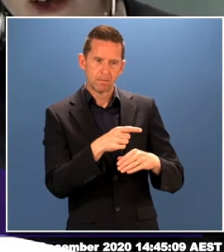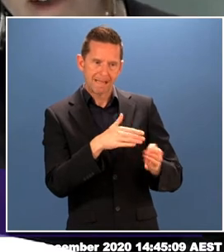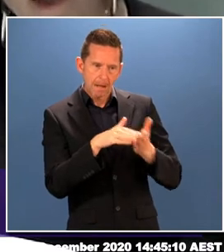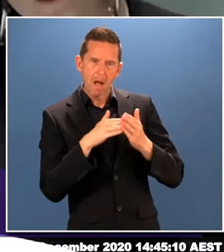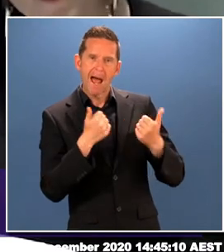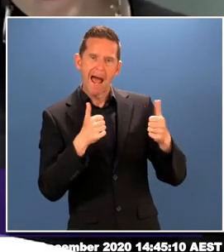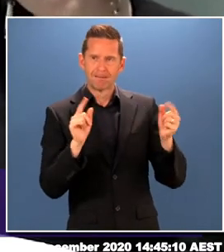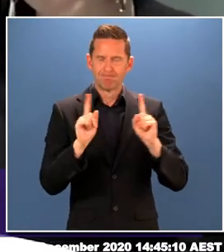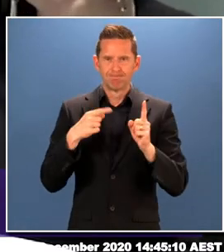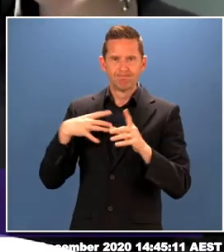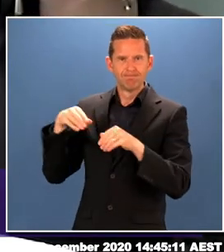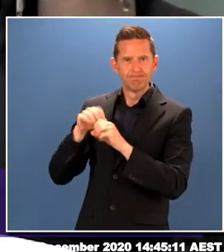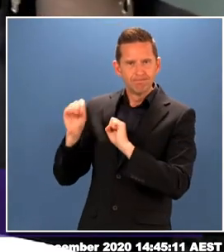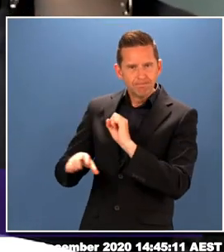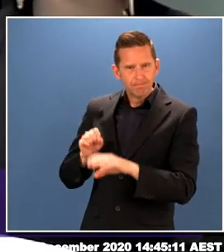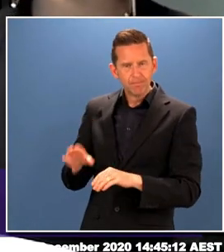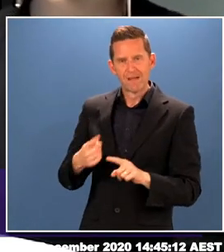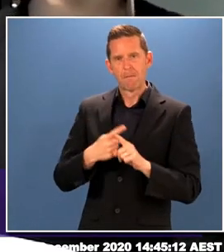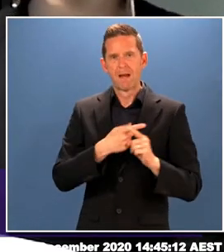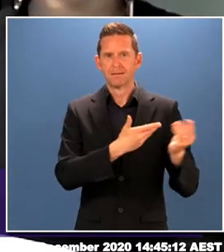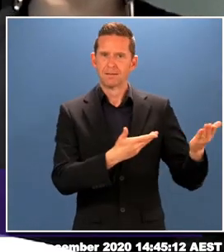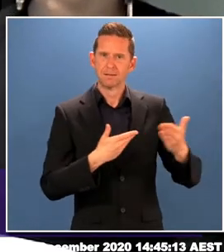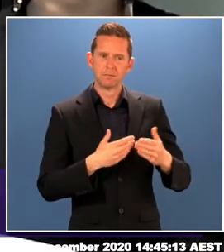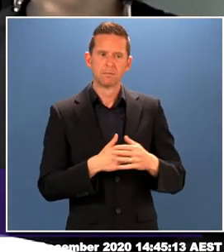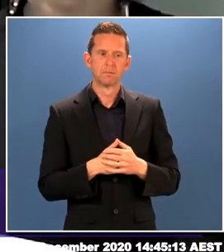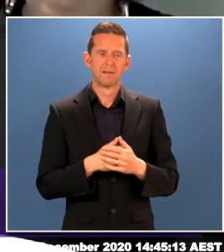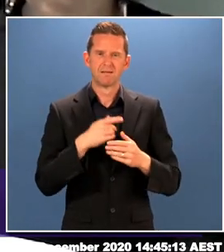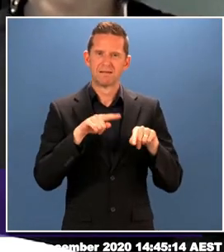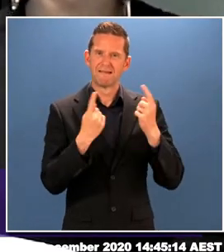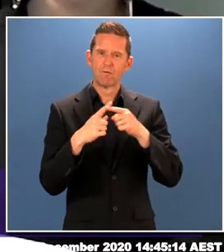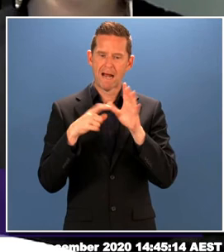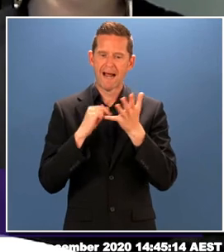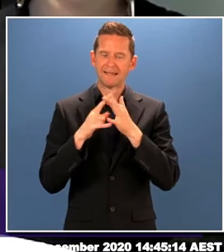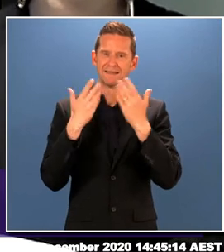that and also provided very generously case studies for us as well, which